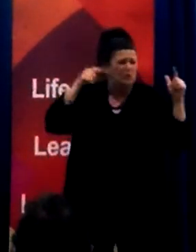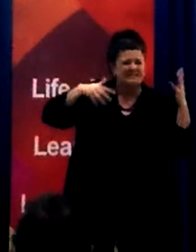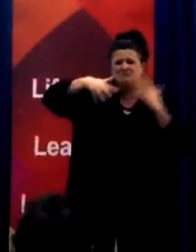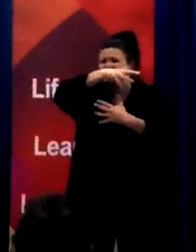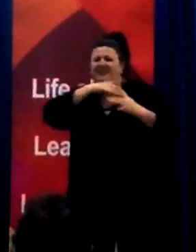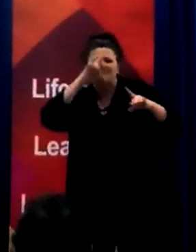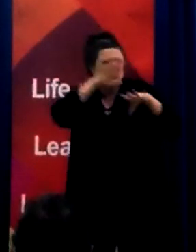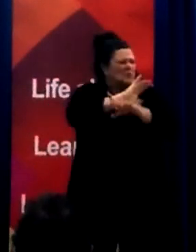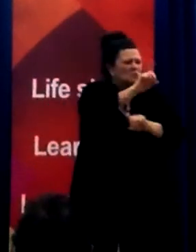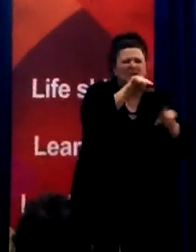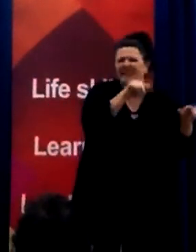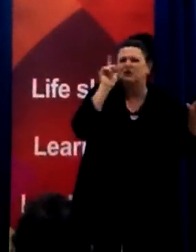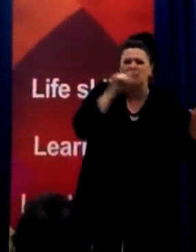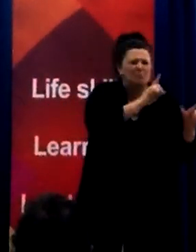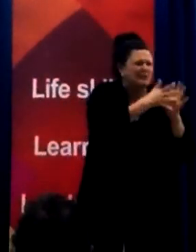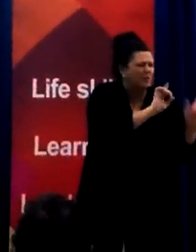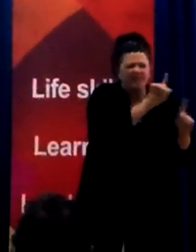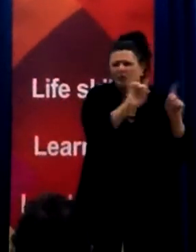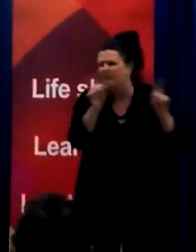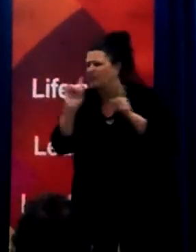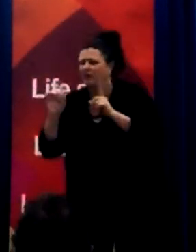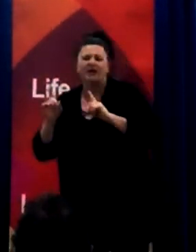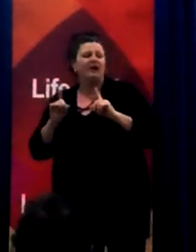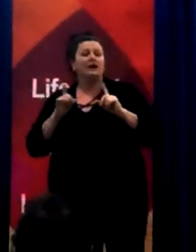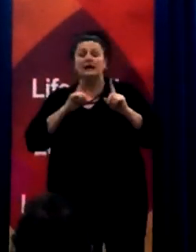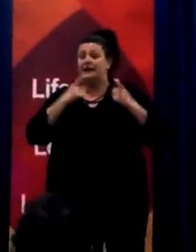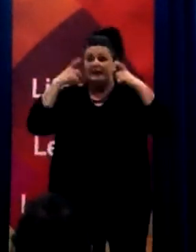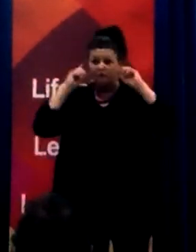almost impossible to hear without your hearing aids.